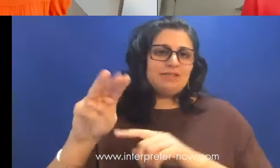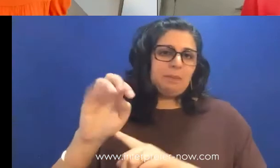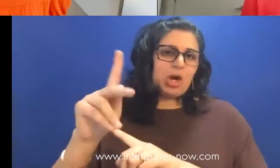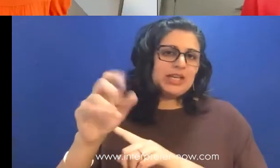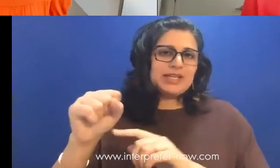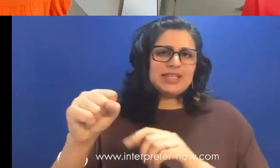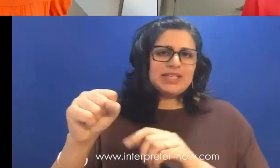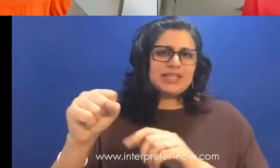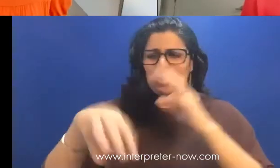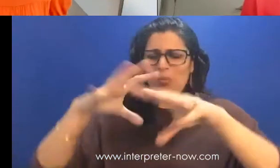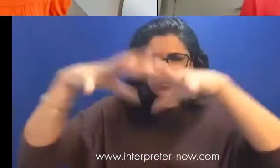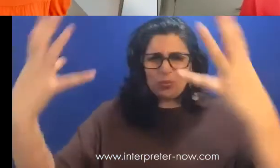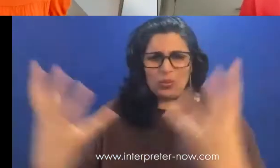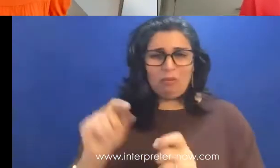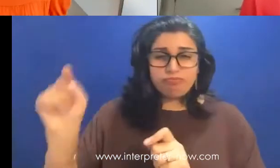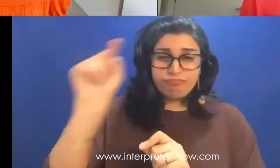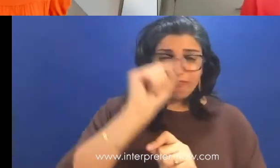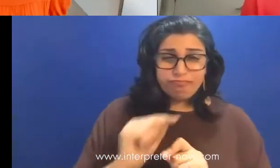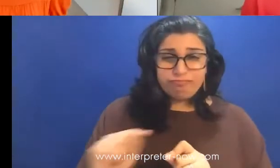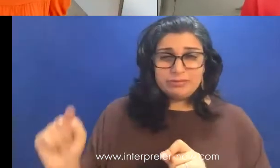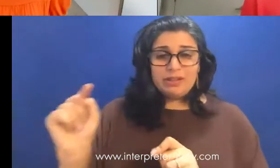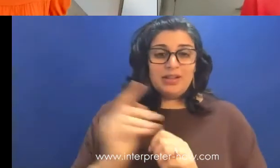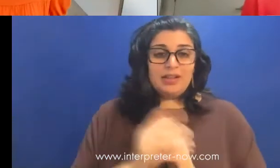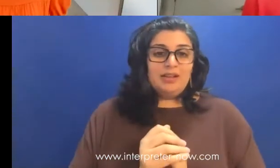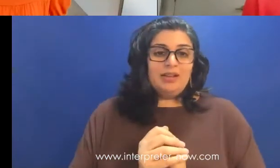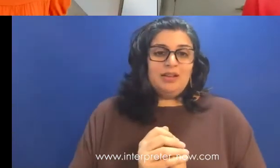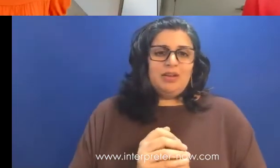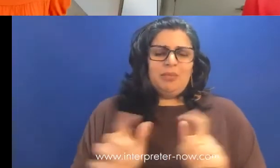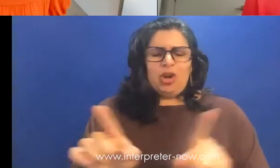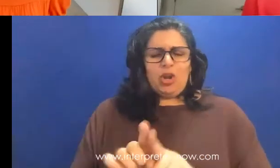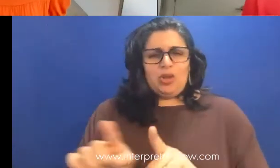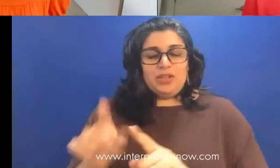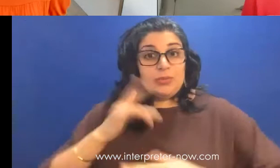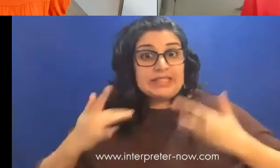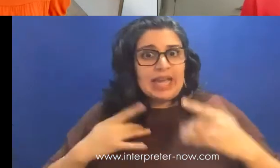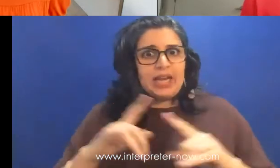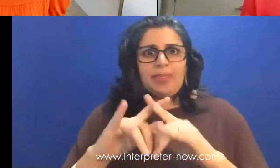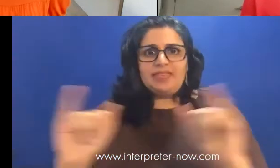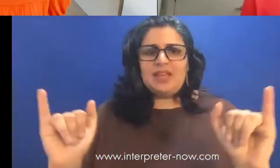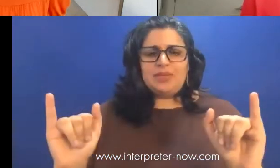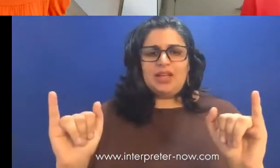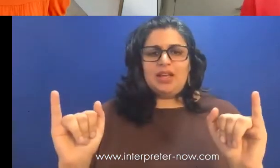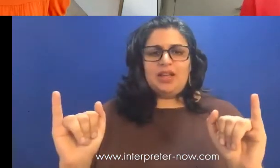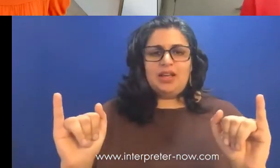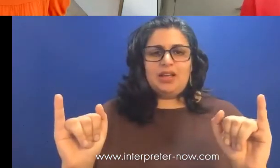Also, in many ways, it gave me pause to think at that time, you know, much shorter pauses